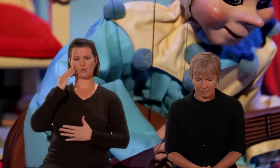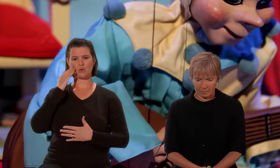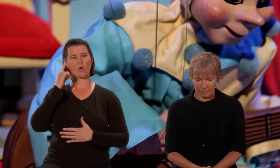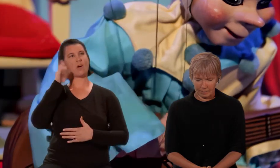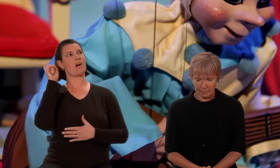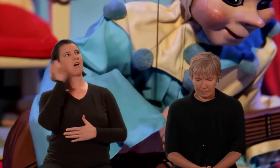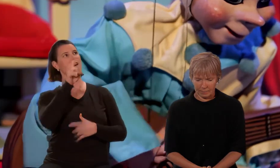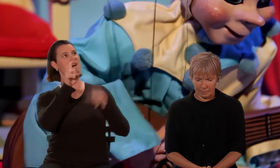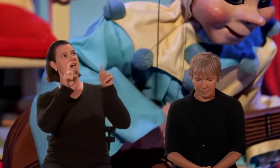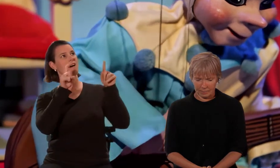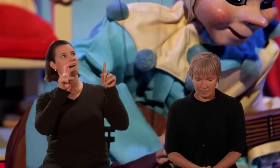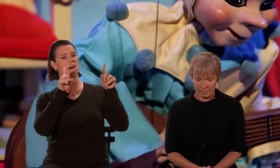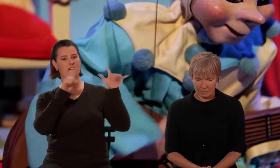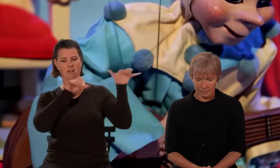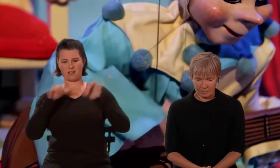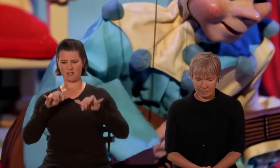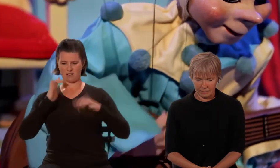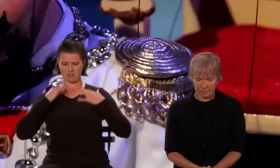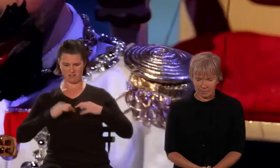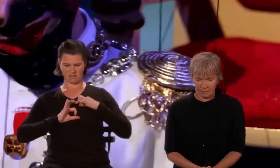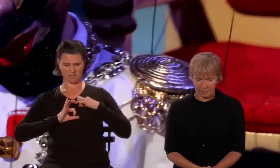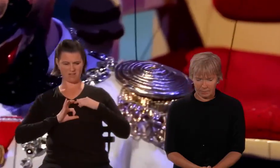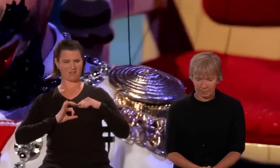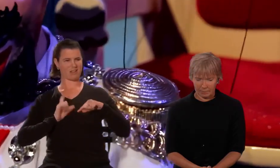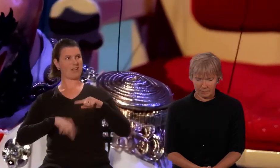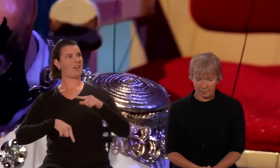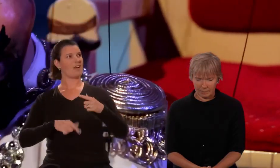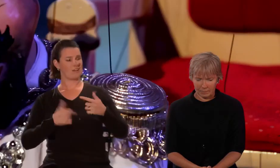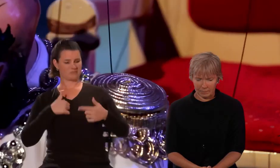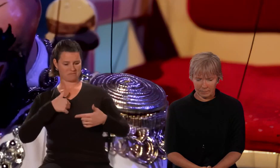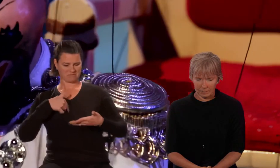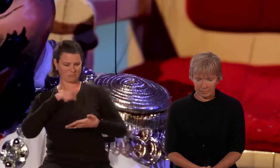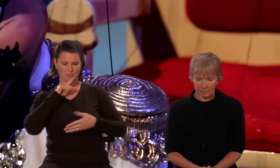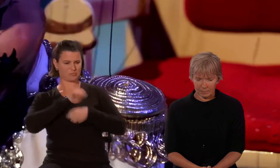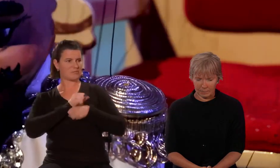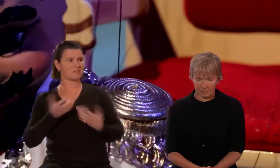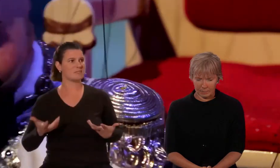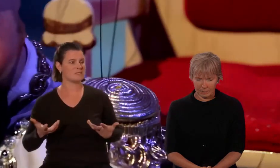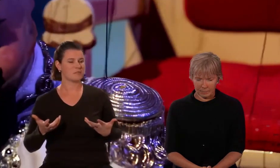on a golden chain around her neck. Play me something on your lute. Something very sad.